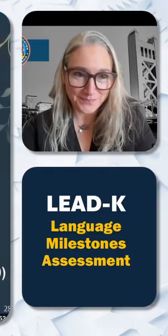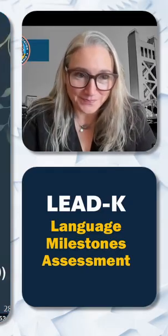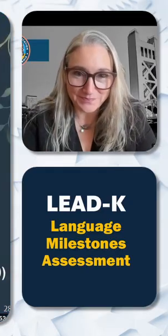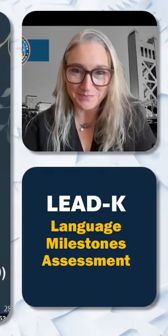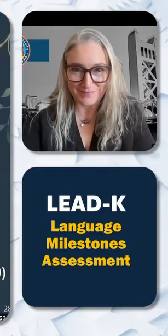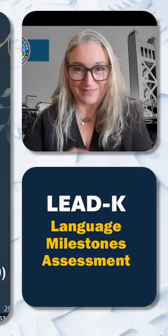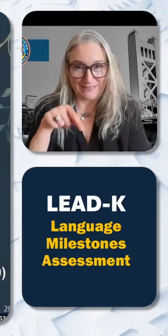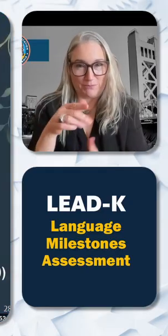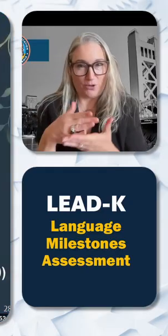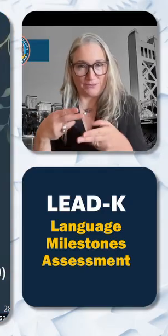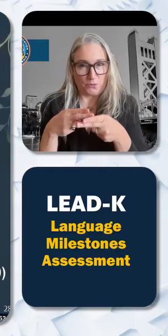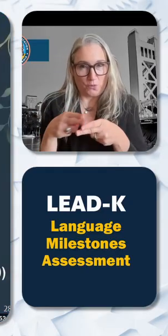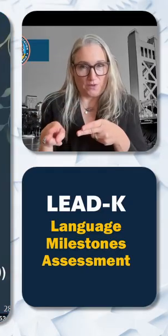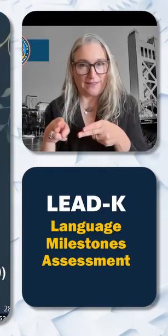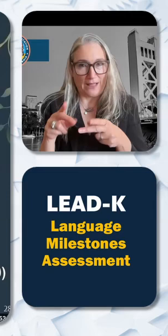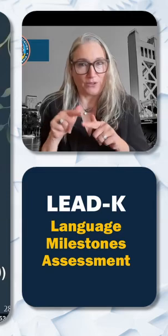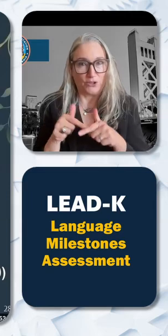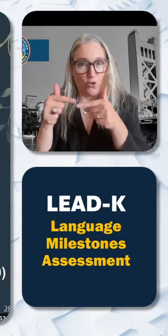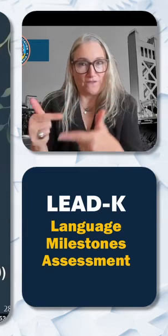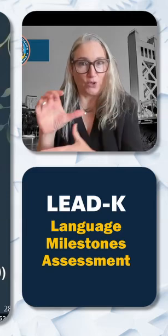Next slide.